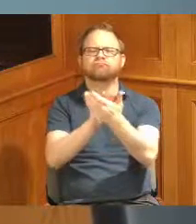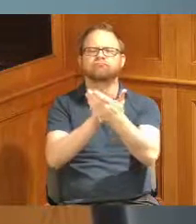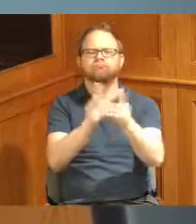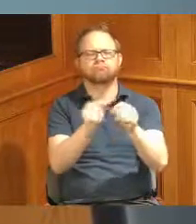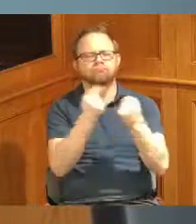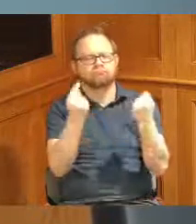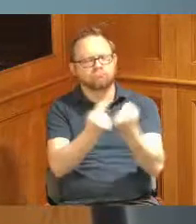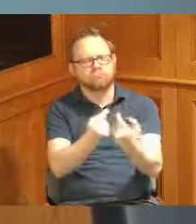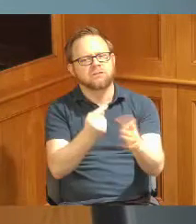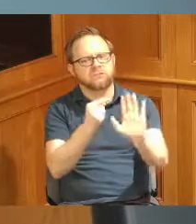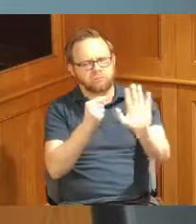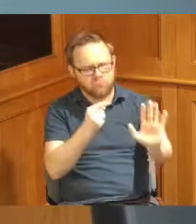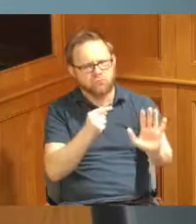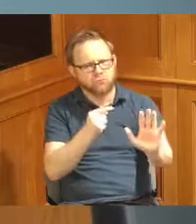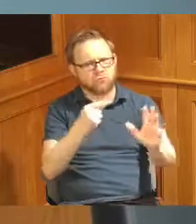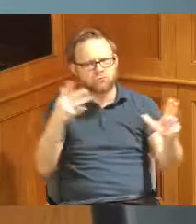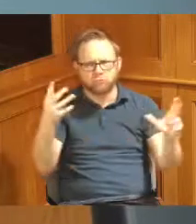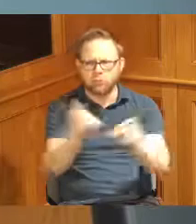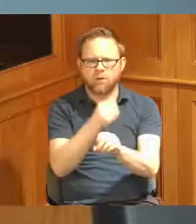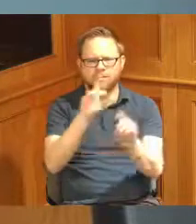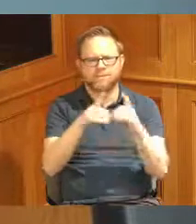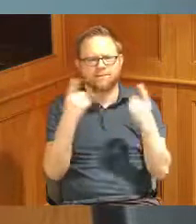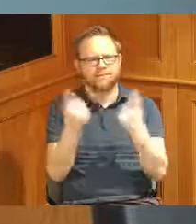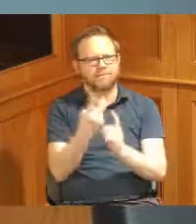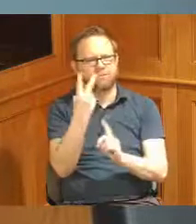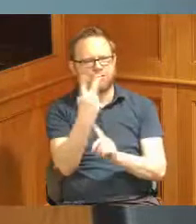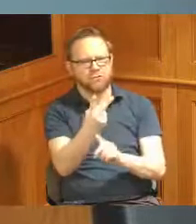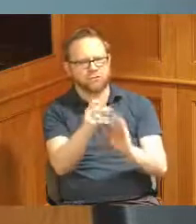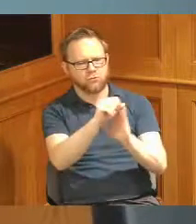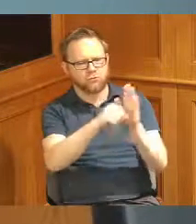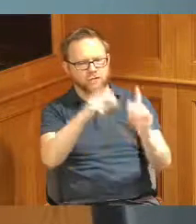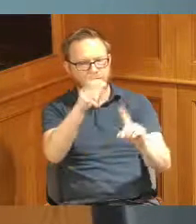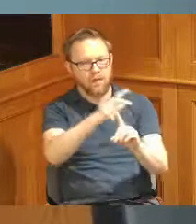the division two state championship be it further proclaimed that the Board of County